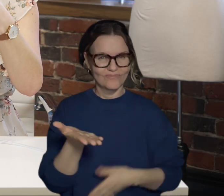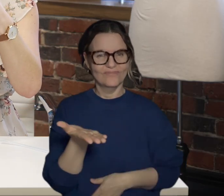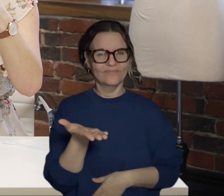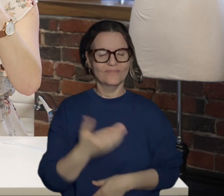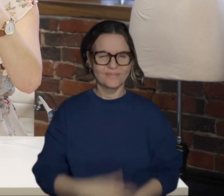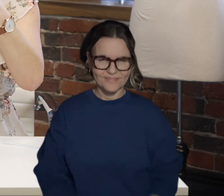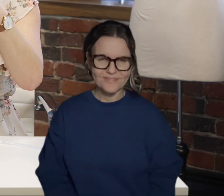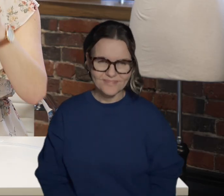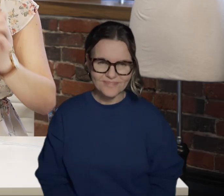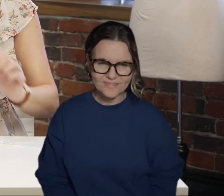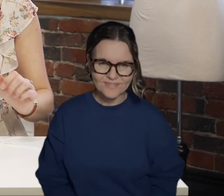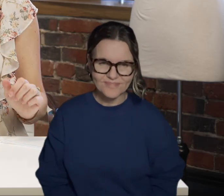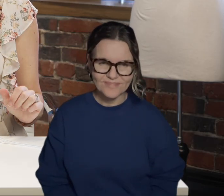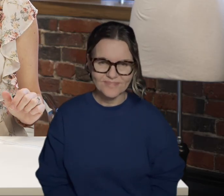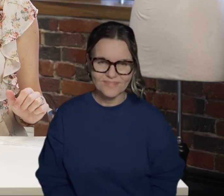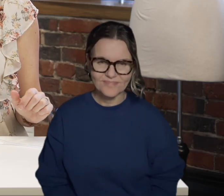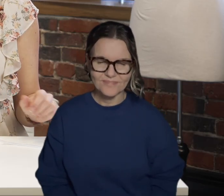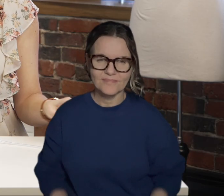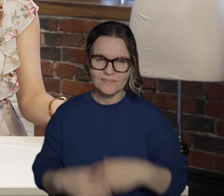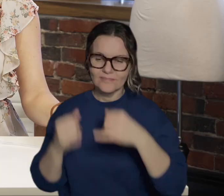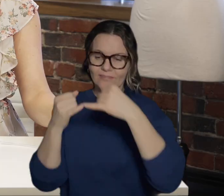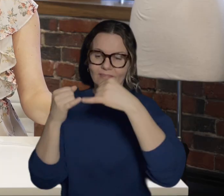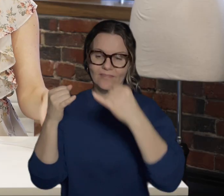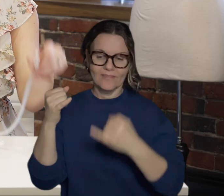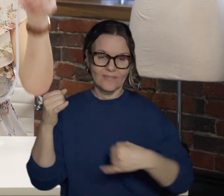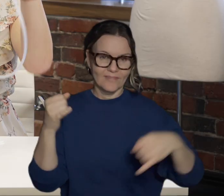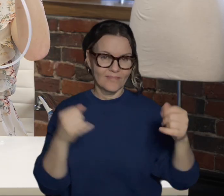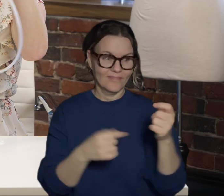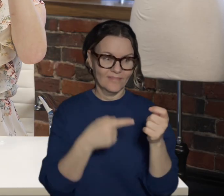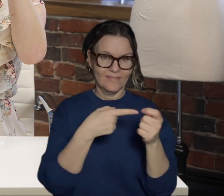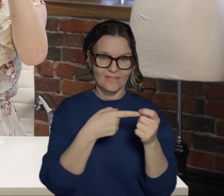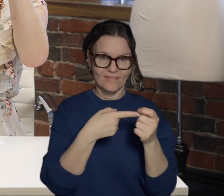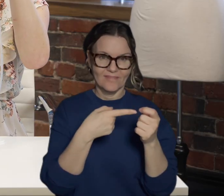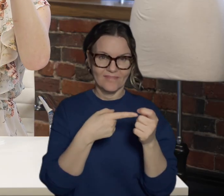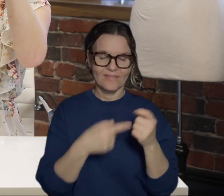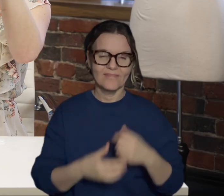so once fully assembled your collection kit will look like this and the other side of your tubing